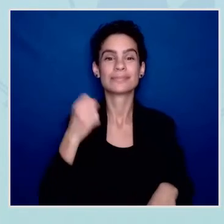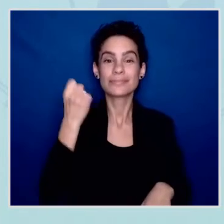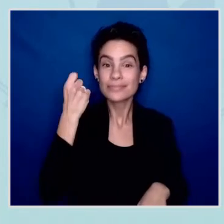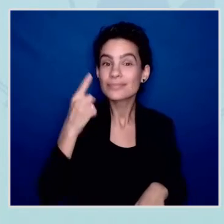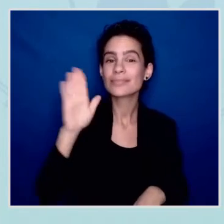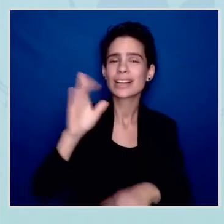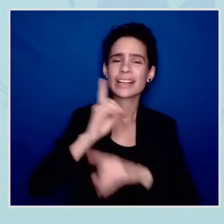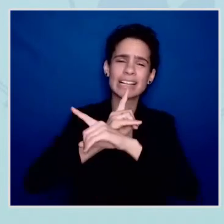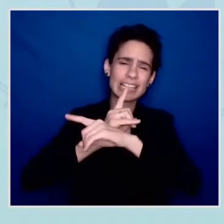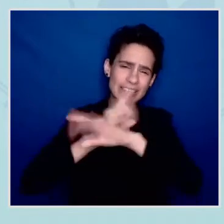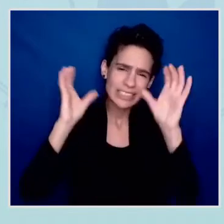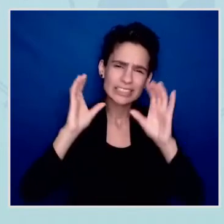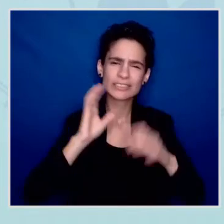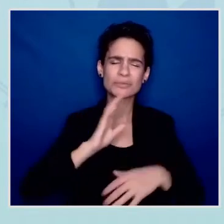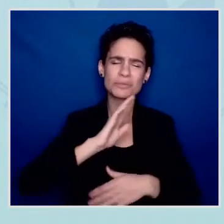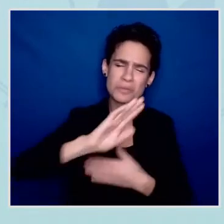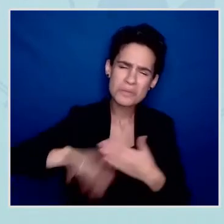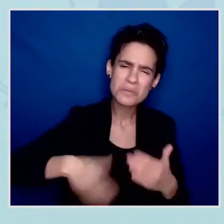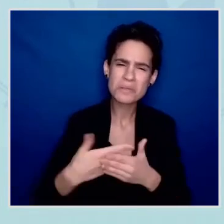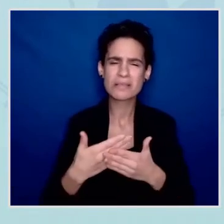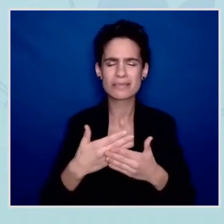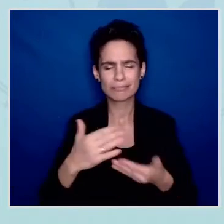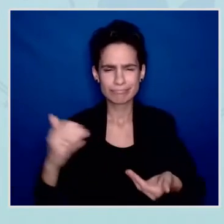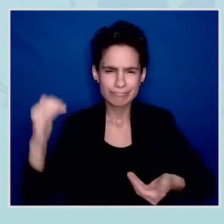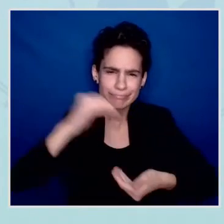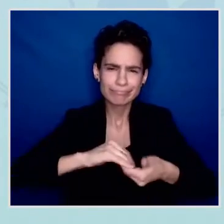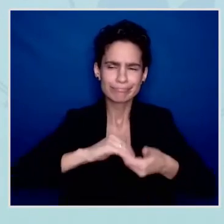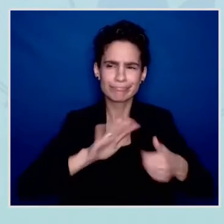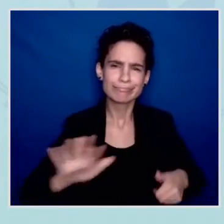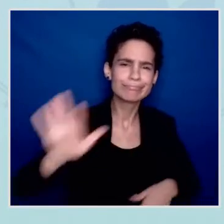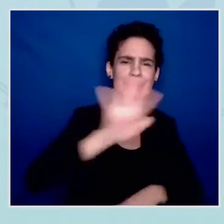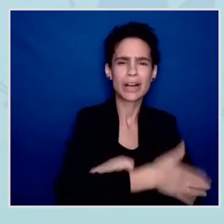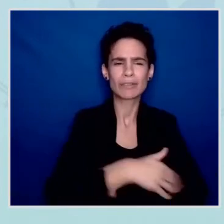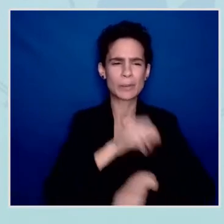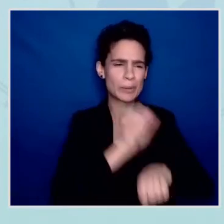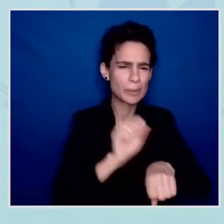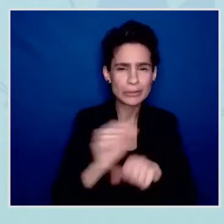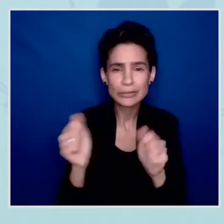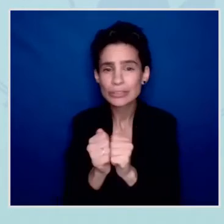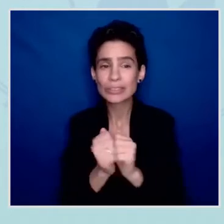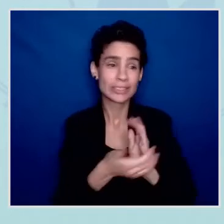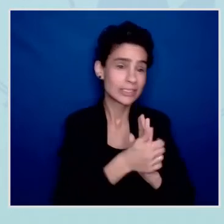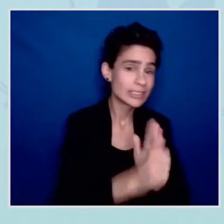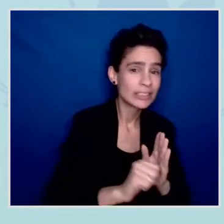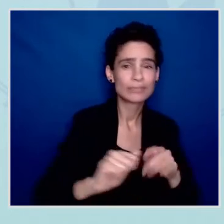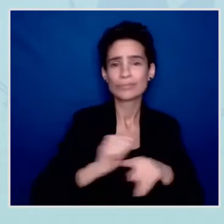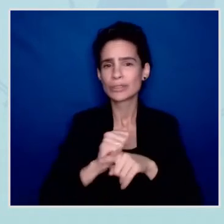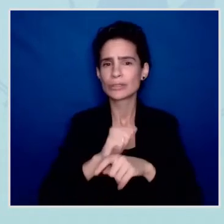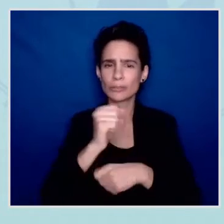BEHIND. IT'S A VISION FOR A